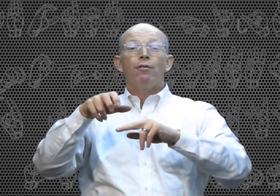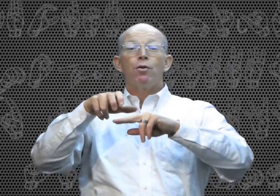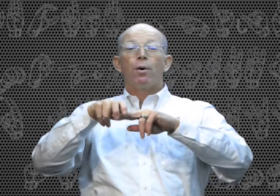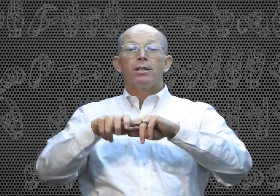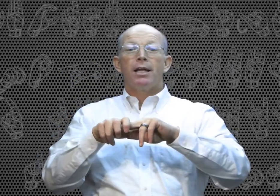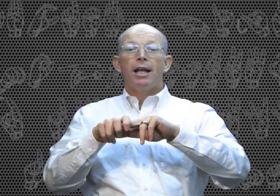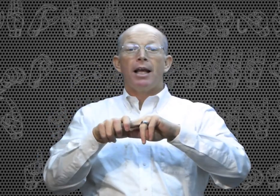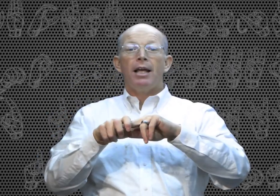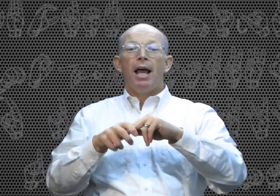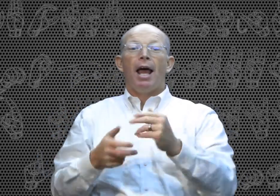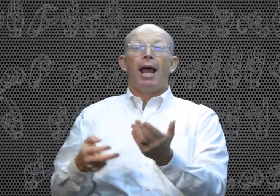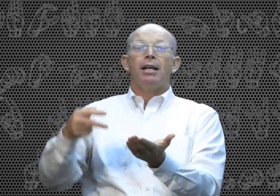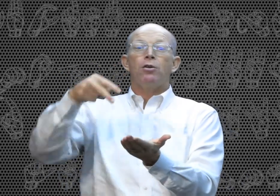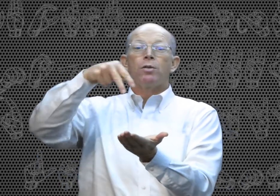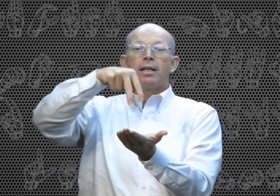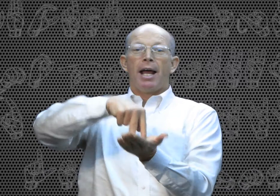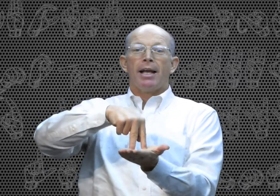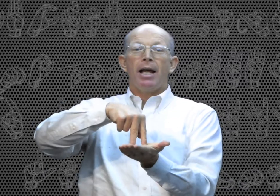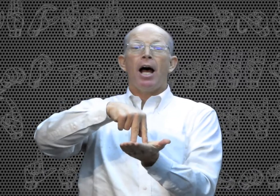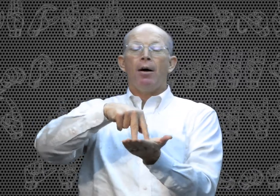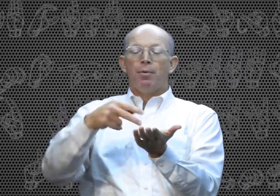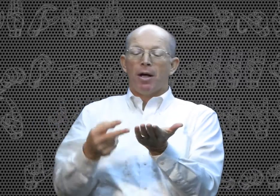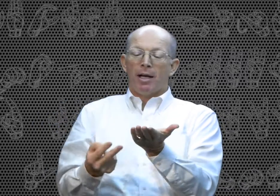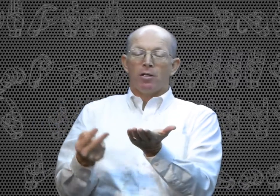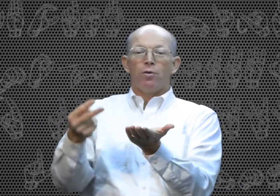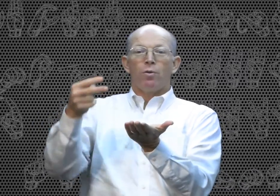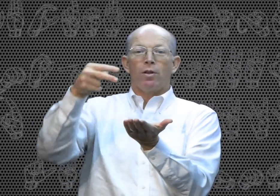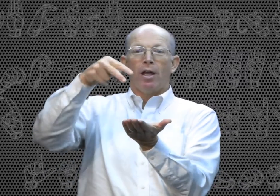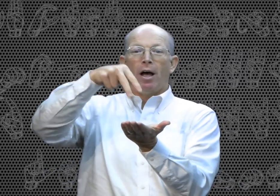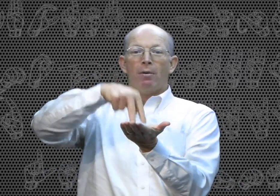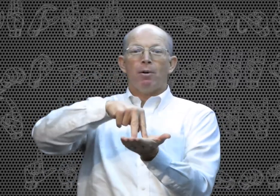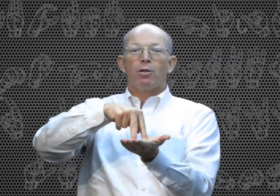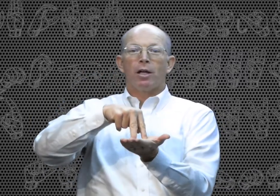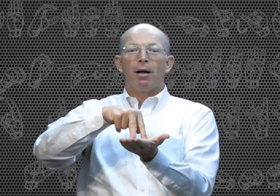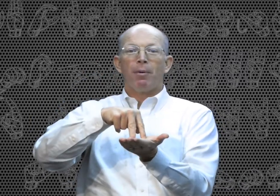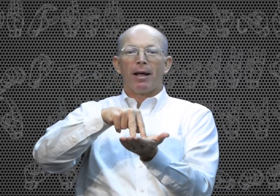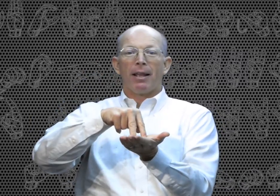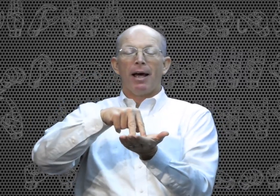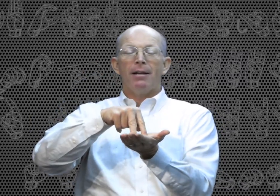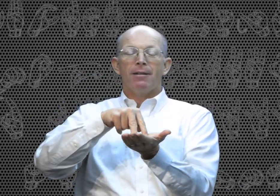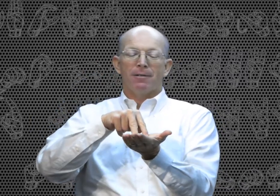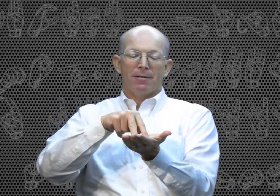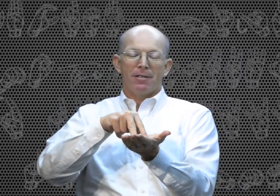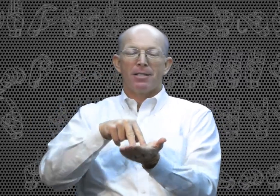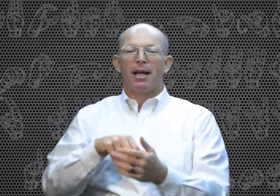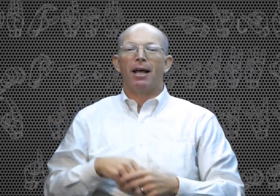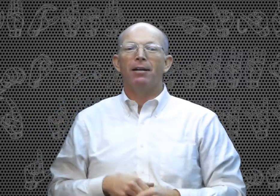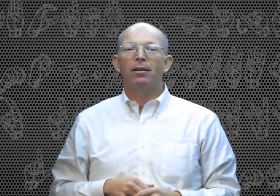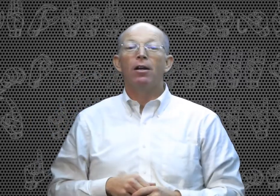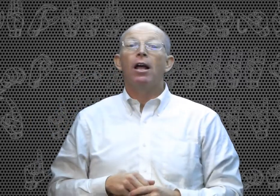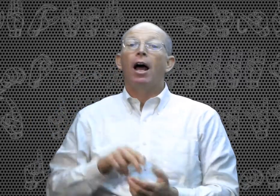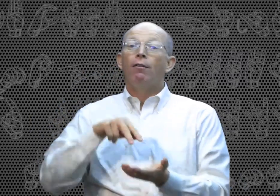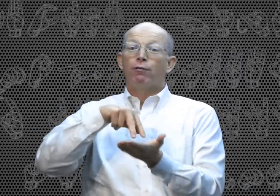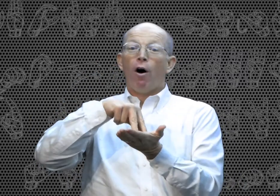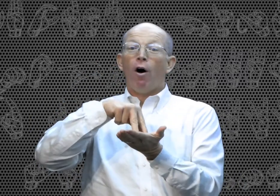If you were sitting and you stand up you kinda do the motion up like that. STAND